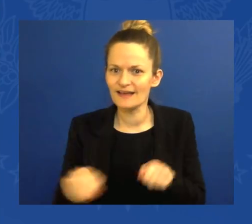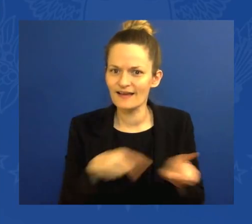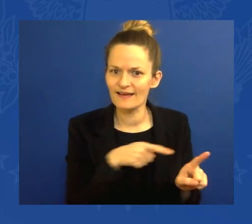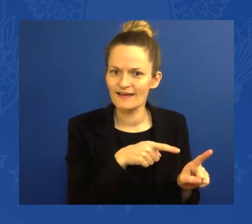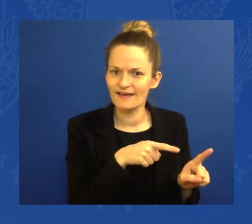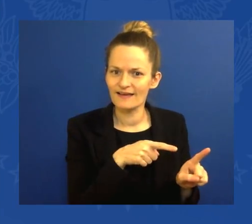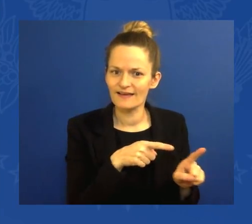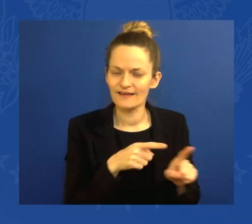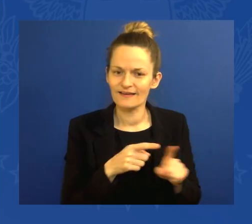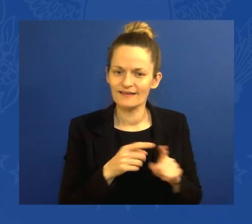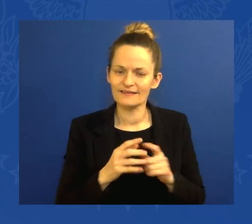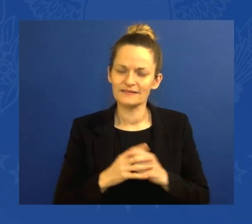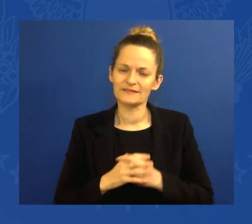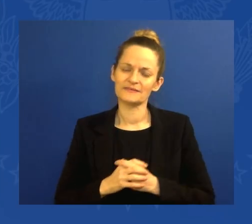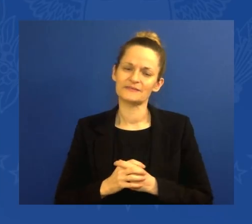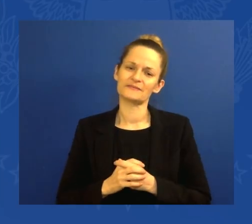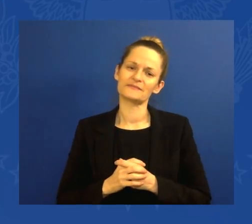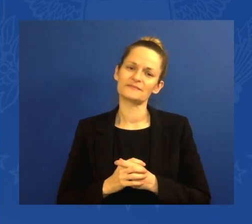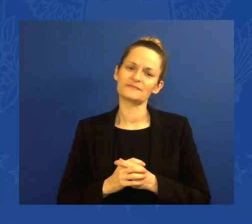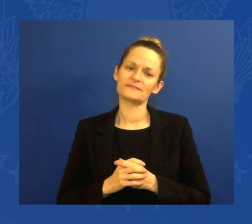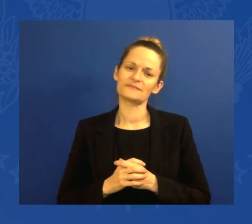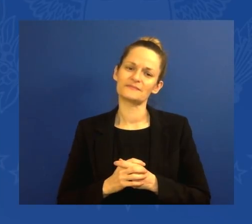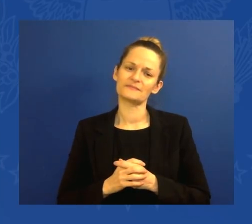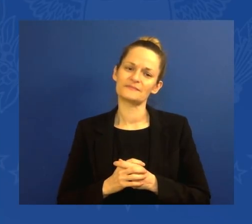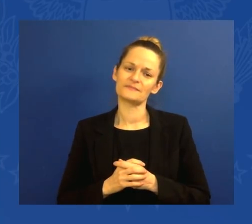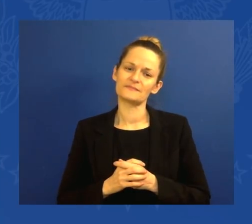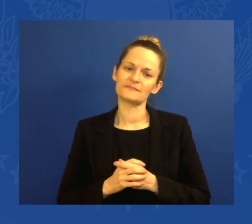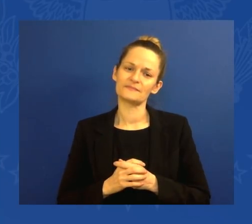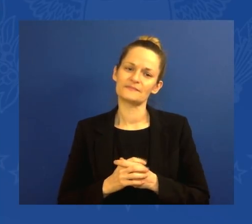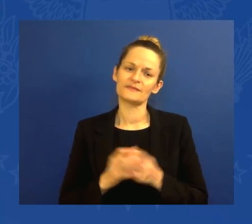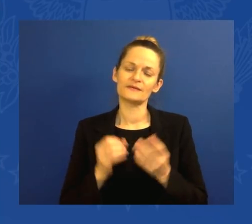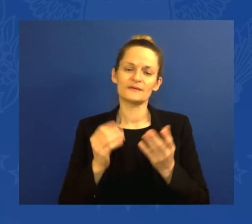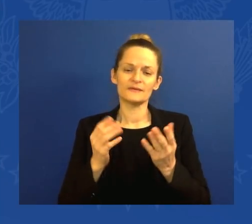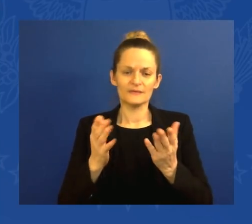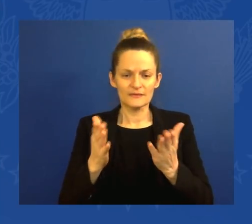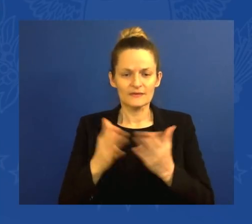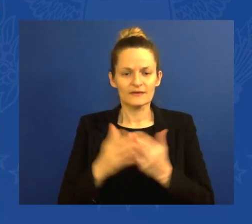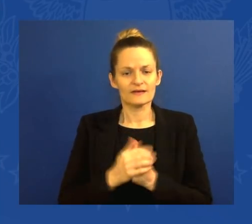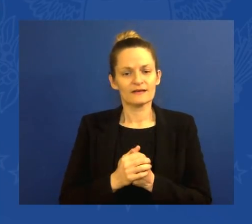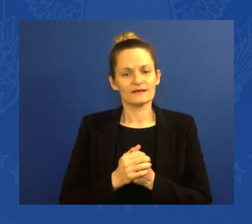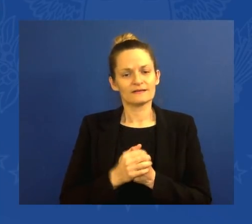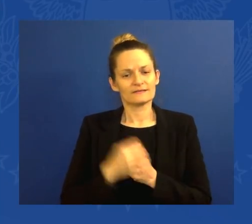So what I found out, is that marching in the streets can inspire, hashtags can galvanize,